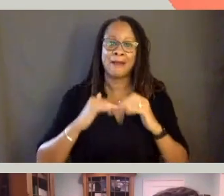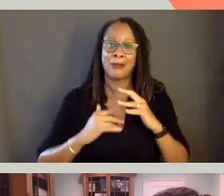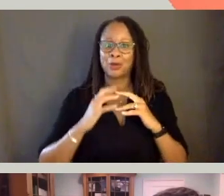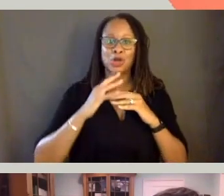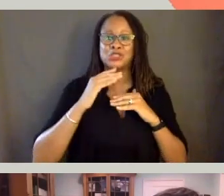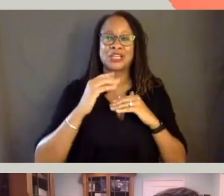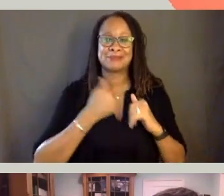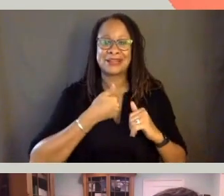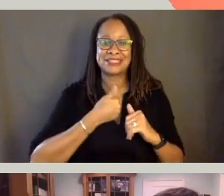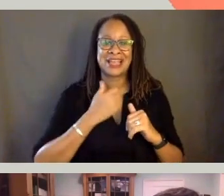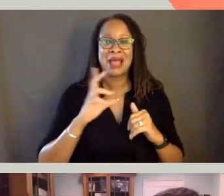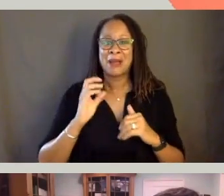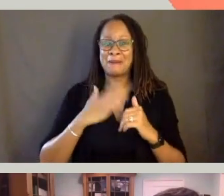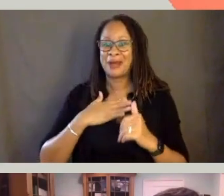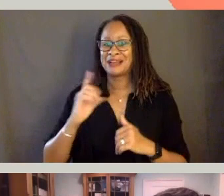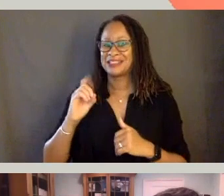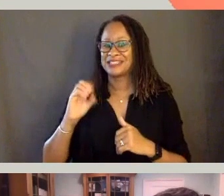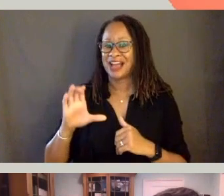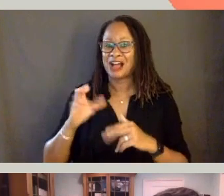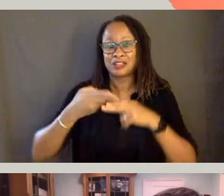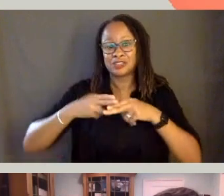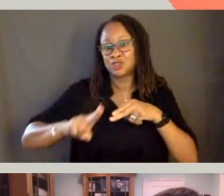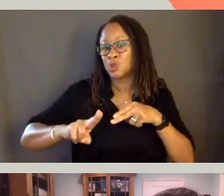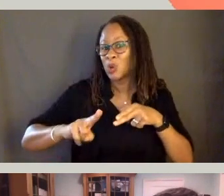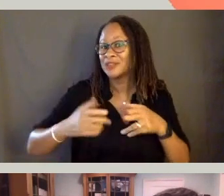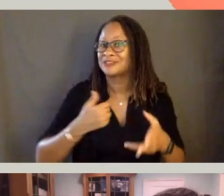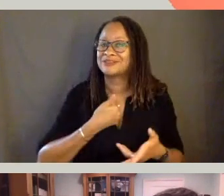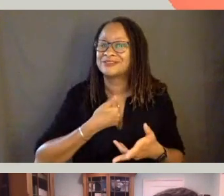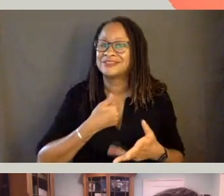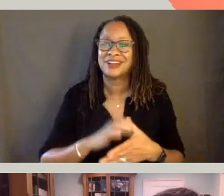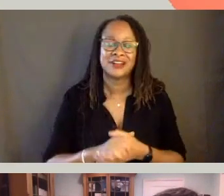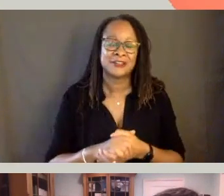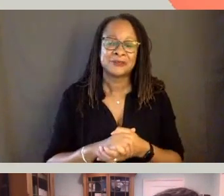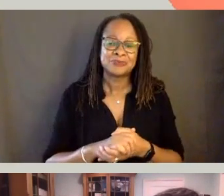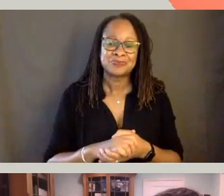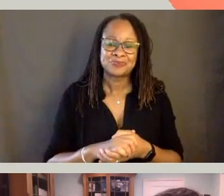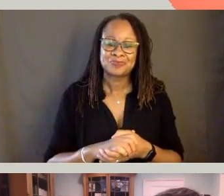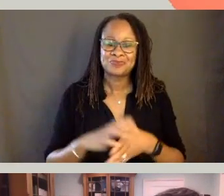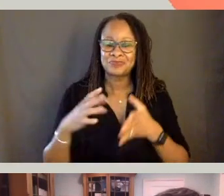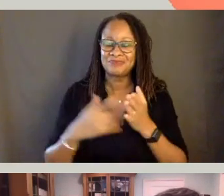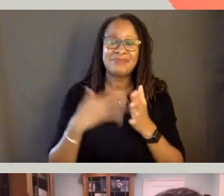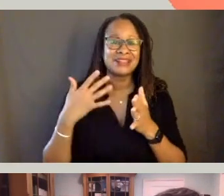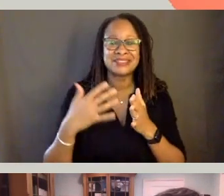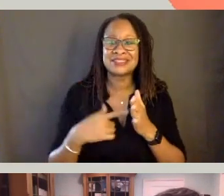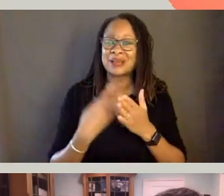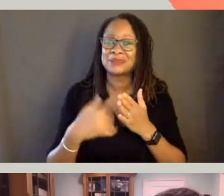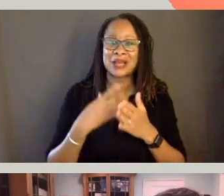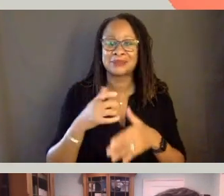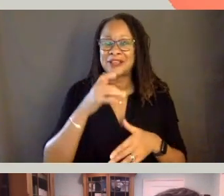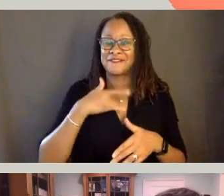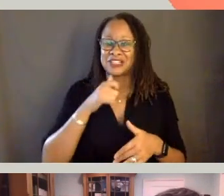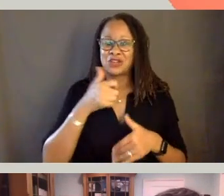My documentary is a short documentary. Like sometimes it feels like if you don't have the street creds,